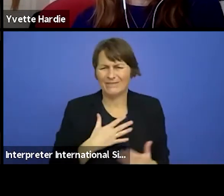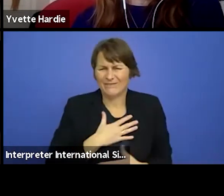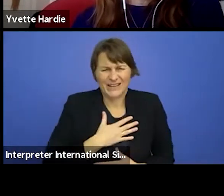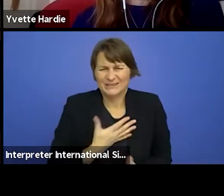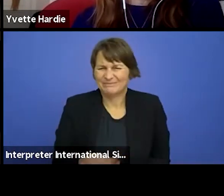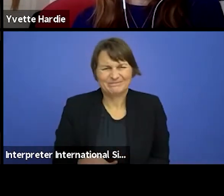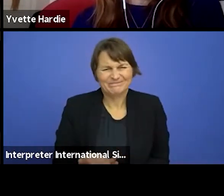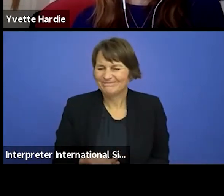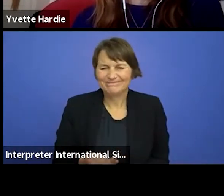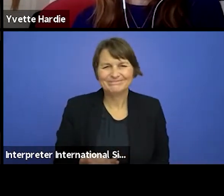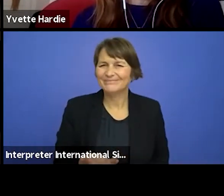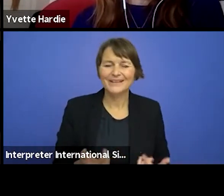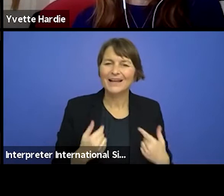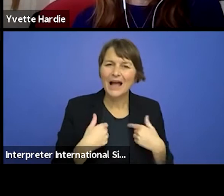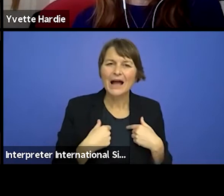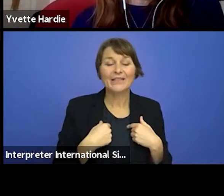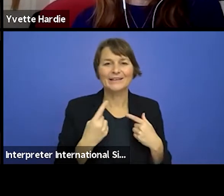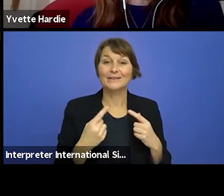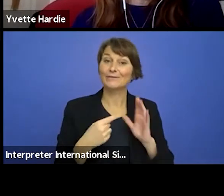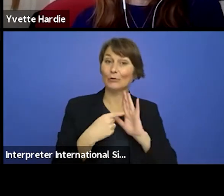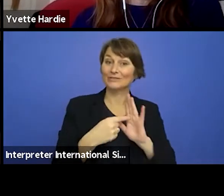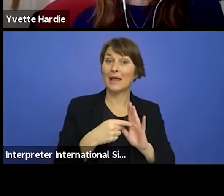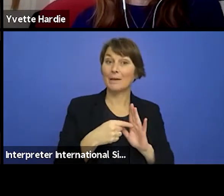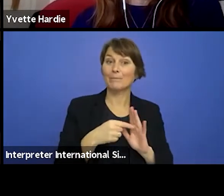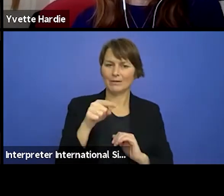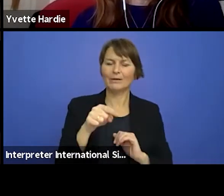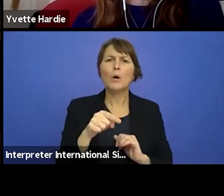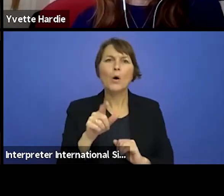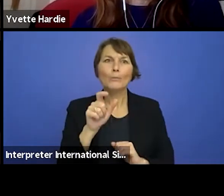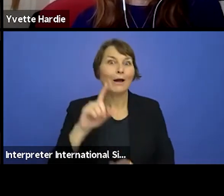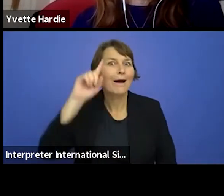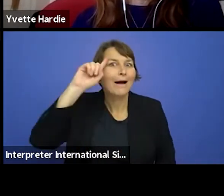thing that you know people also make special shows to address communities you know and it's like no,